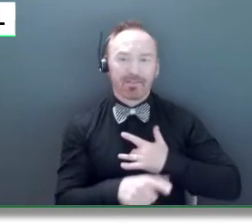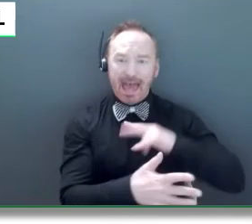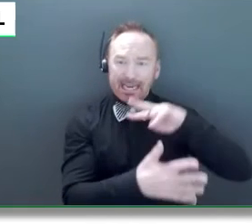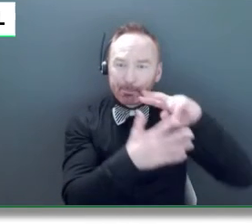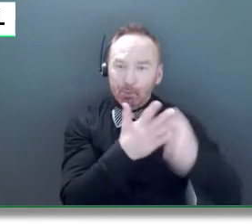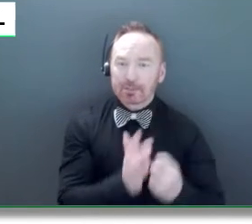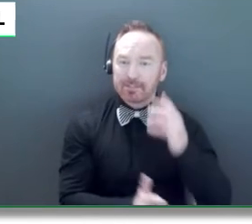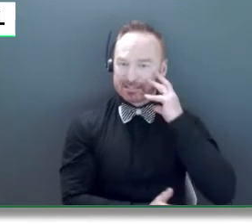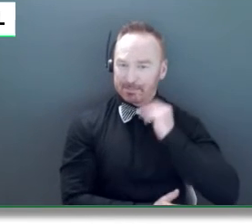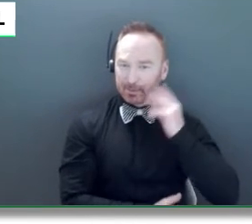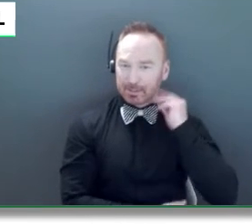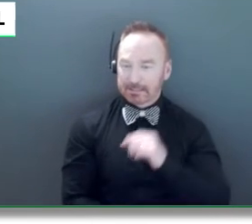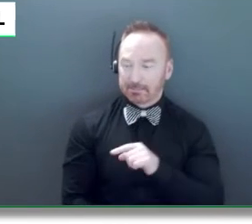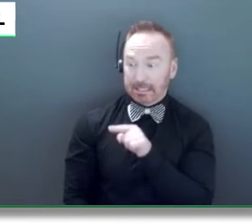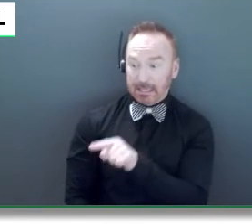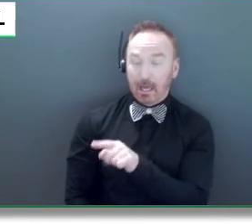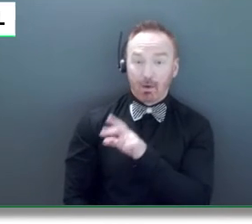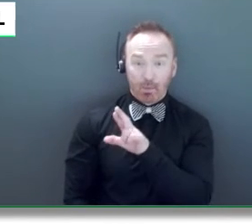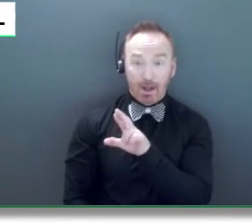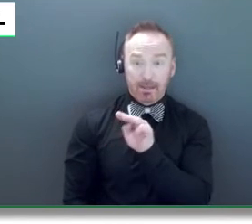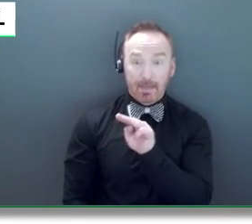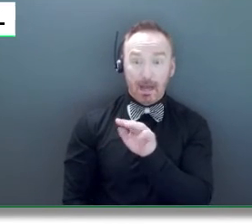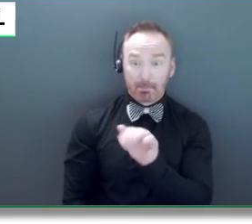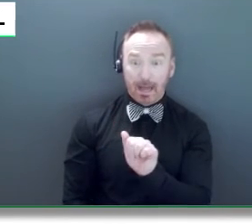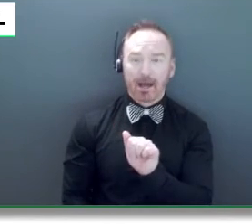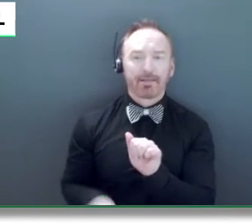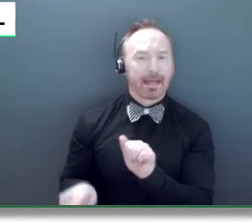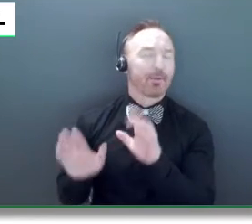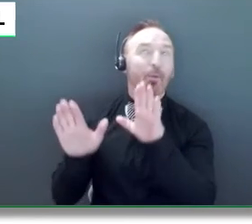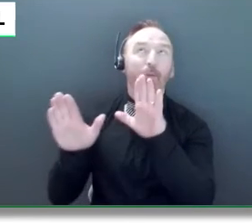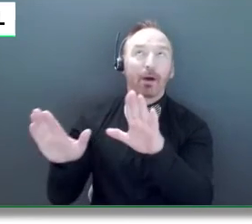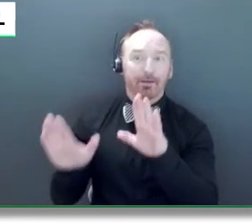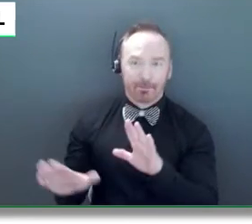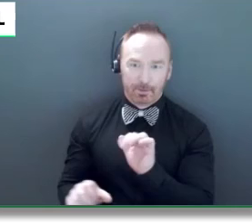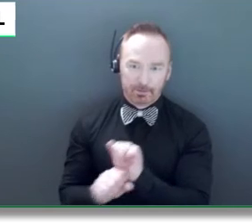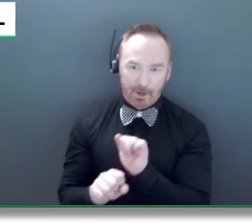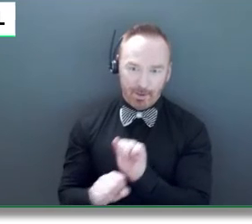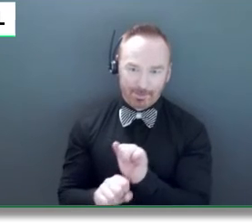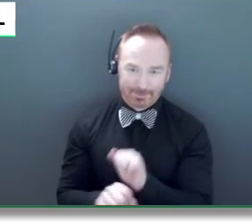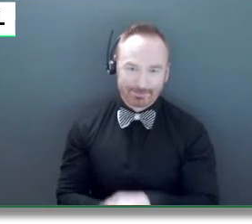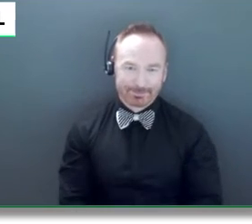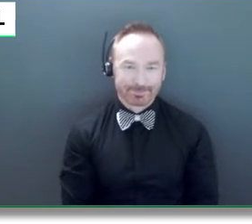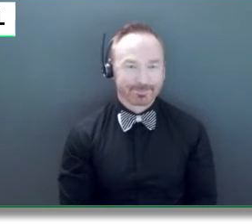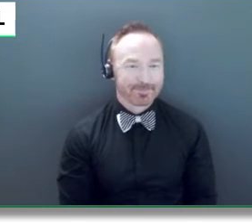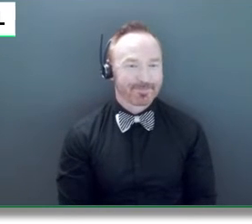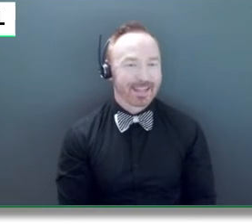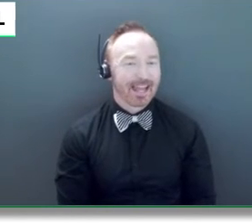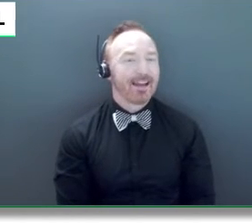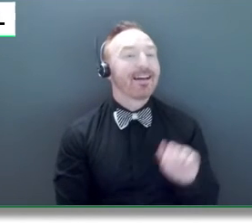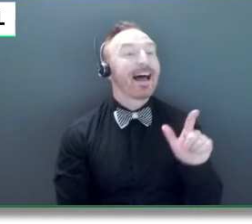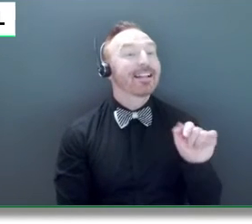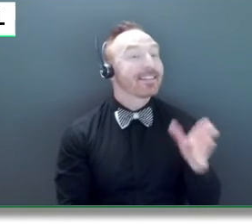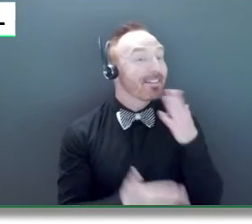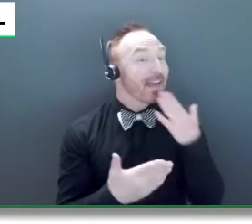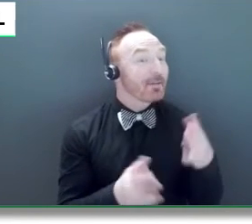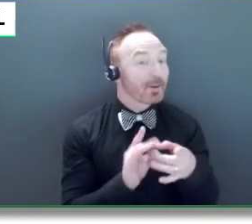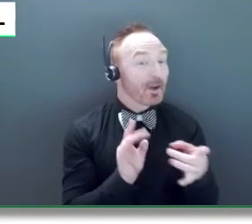doing that. So just wanted to acknowledge them in that space. Absolutely thank you for that. Uh Tanelle, do you have any thoughts on